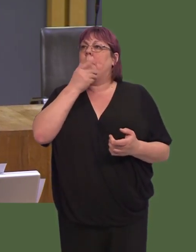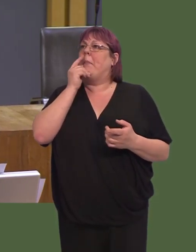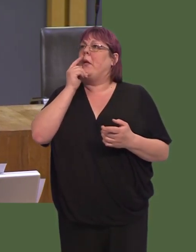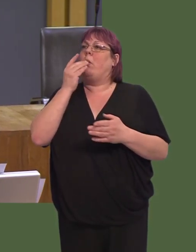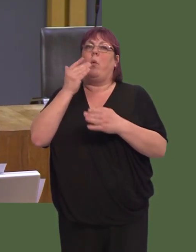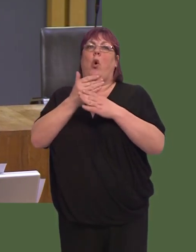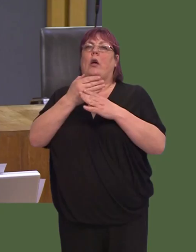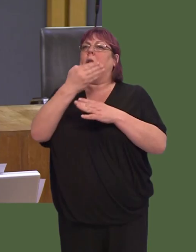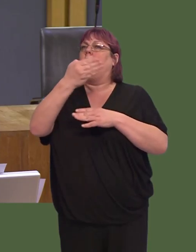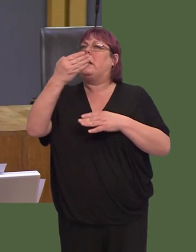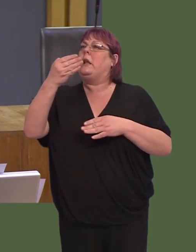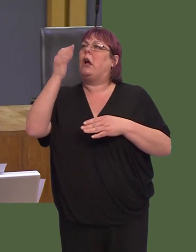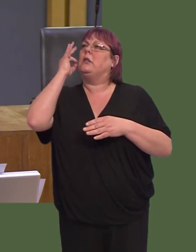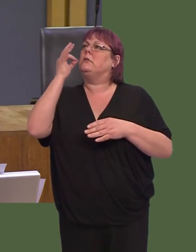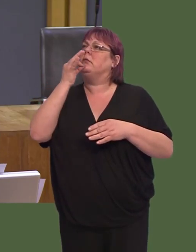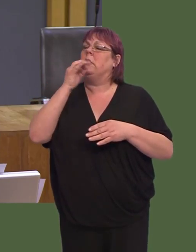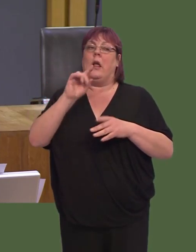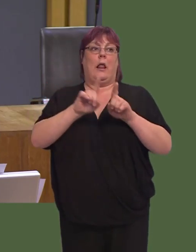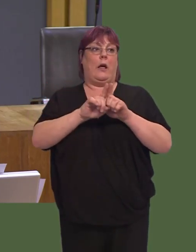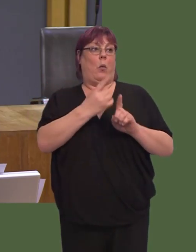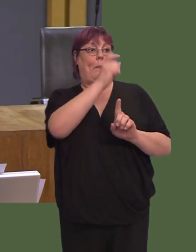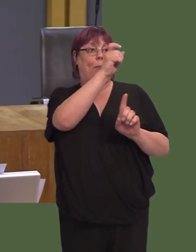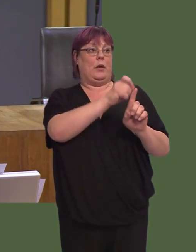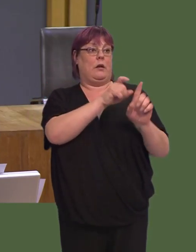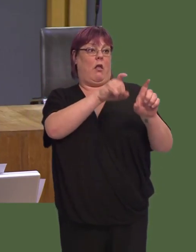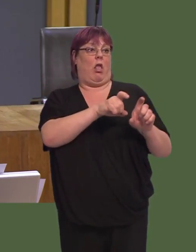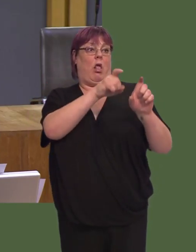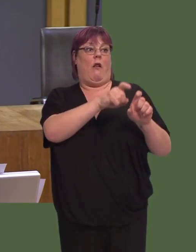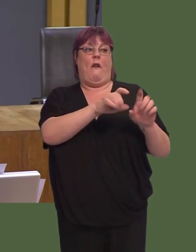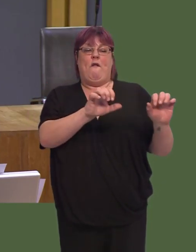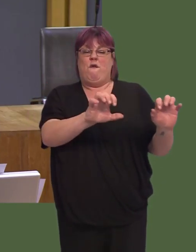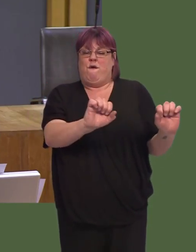We've got one incident where individuals were left for hours in freezing conditions at night